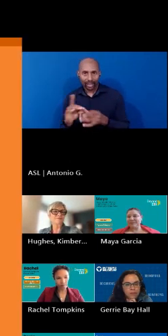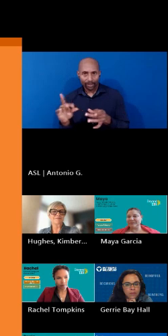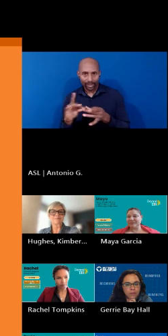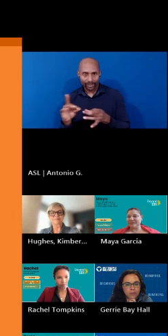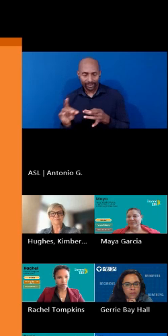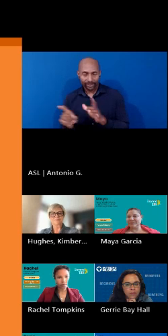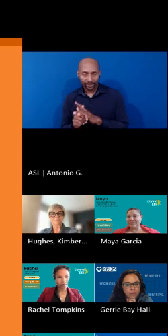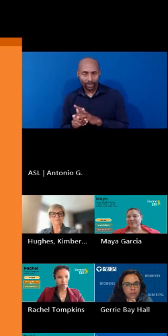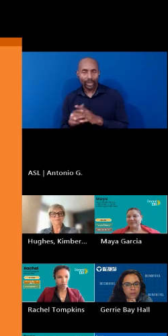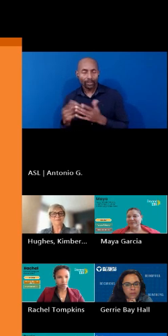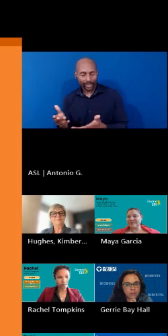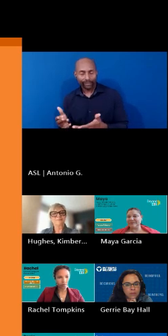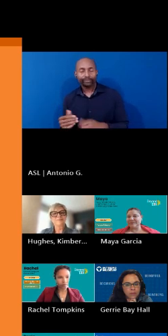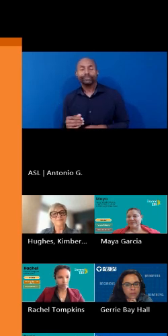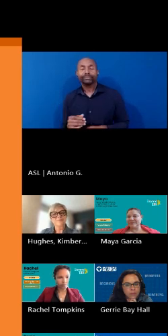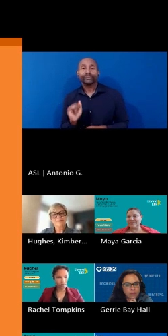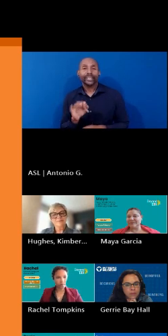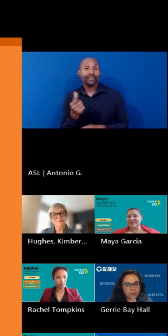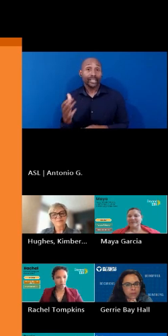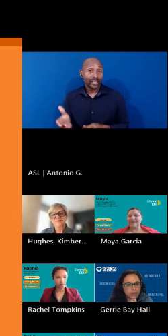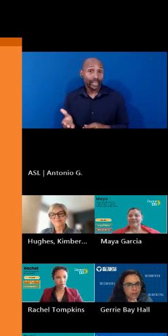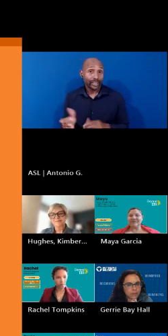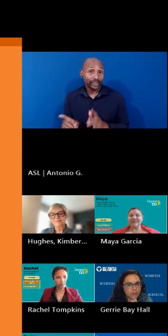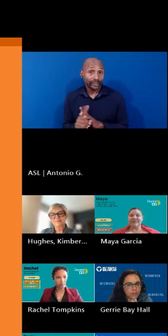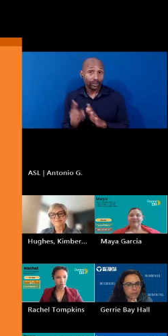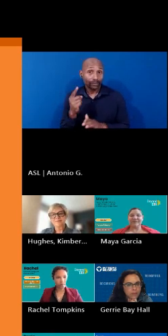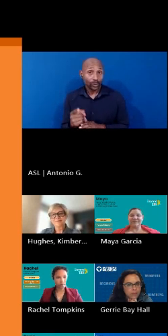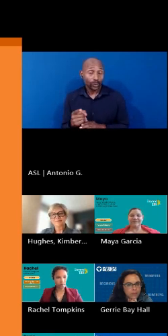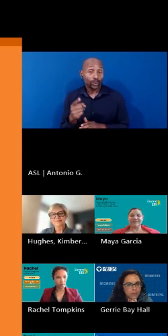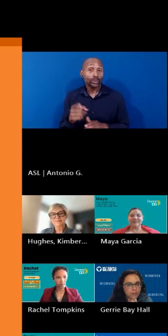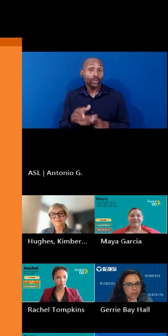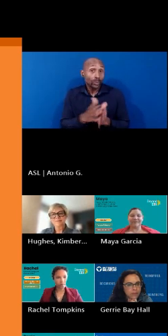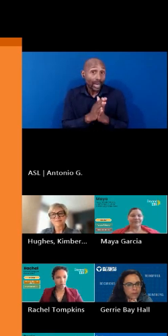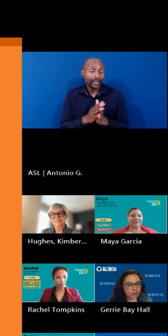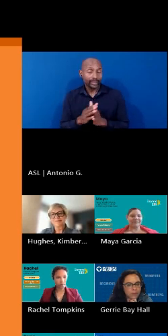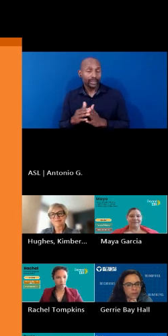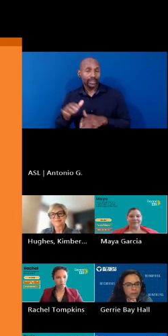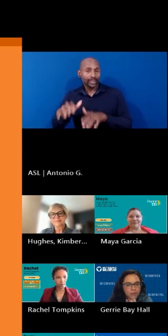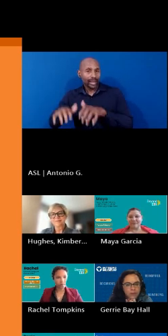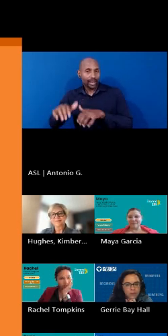for you, definitely share that in the chat so that we can bring